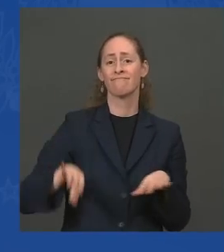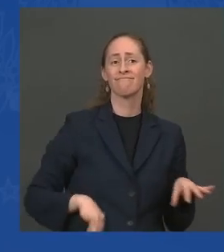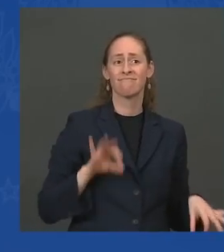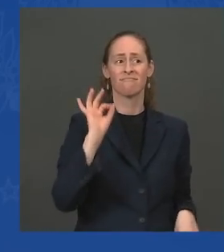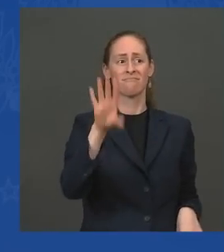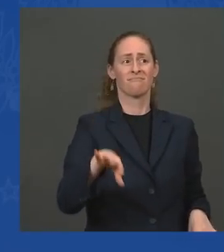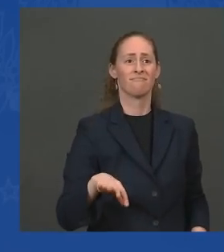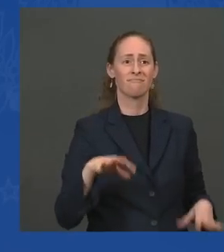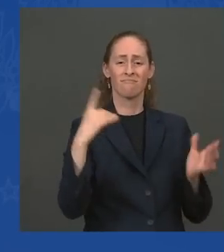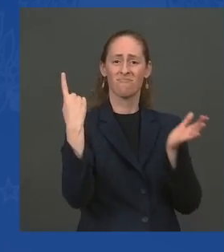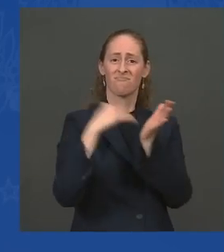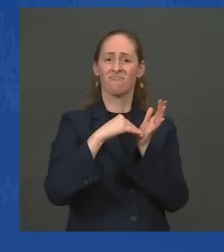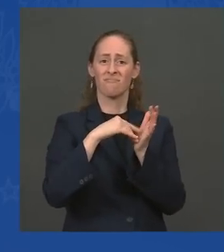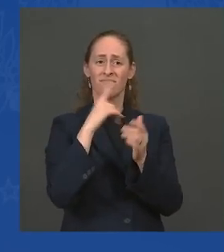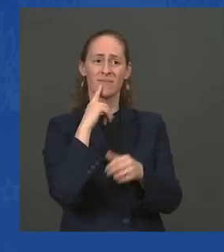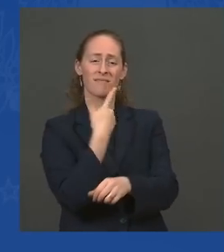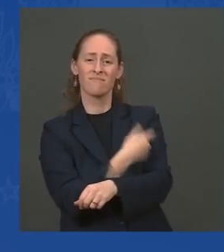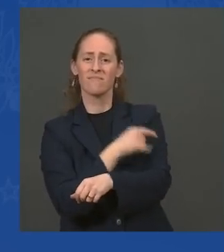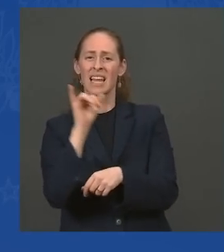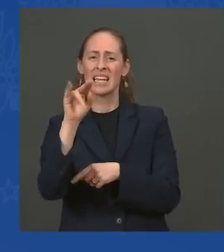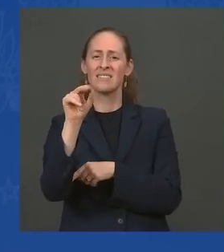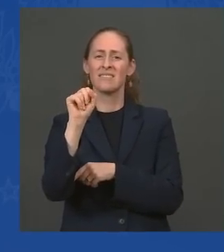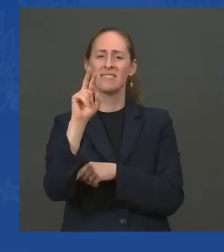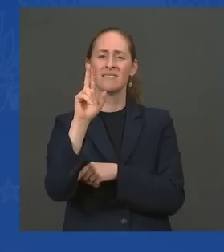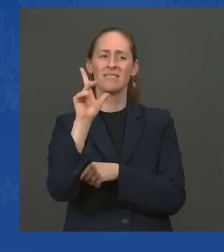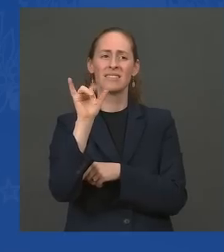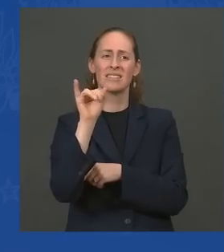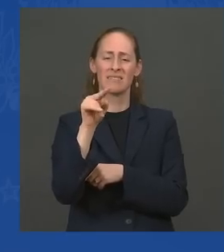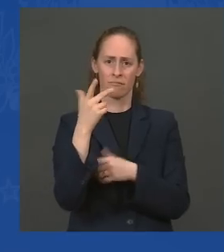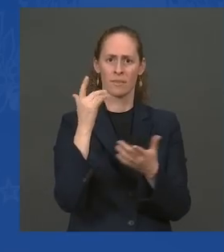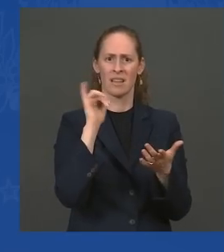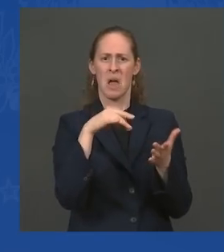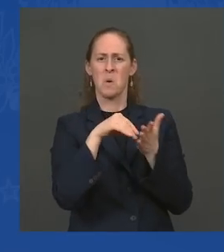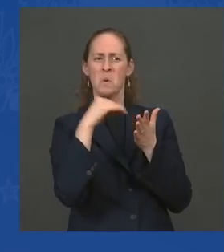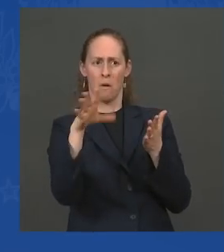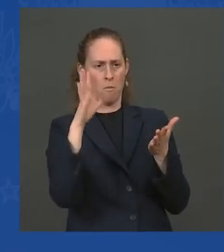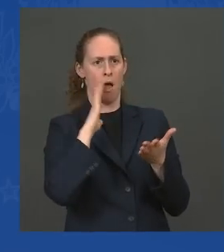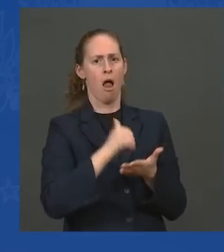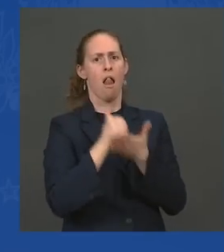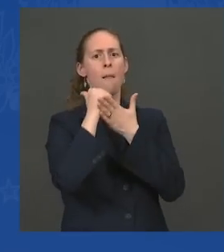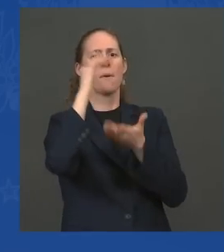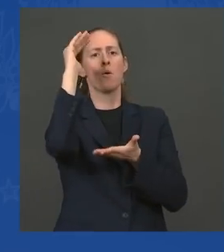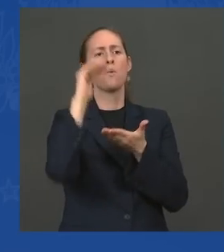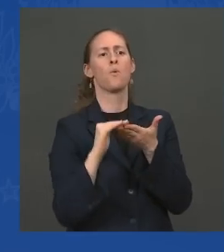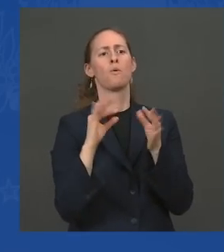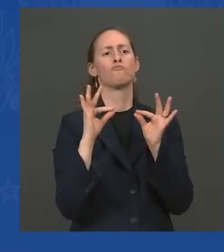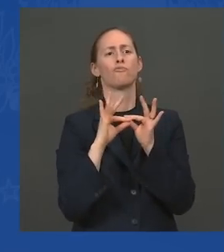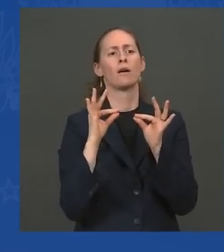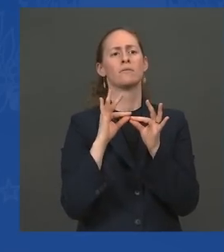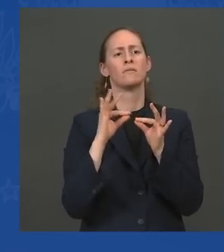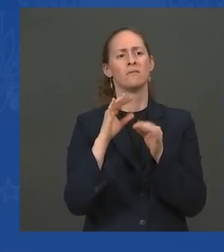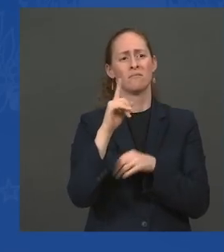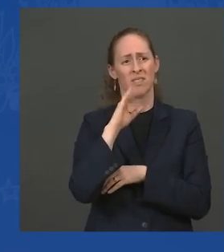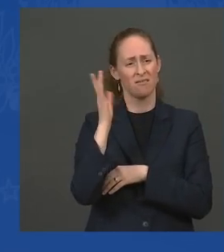will make sure that we change that too -- because it means that no one will pay more than $35 a month for their insulin.